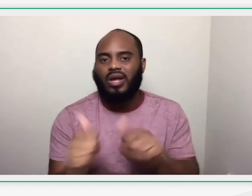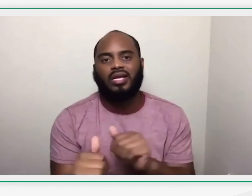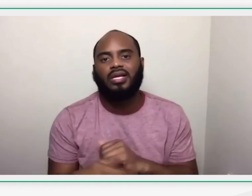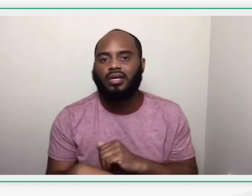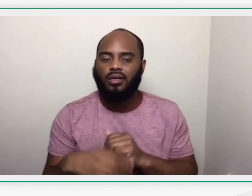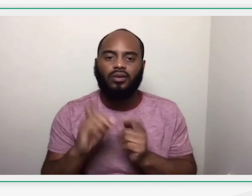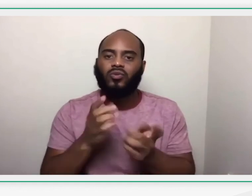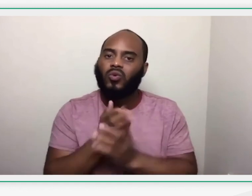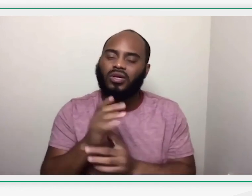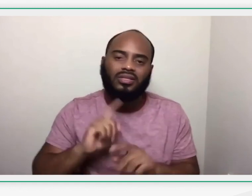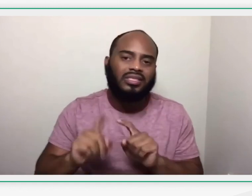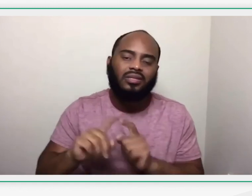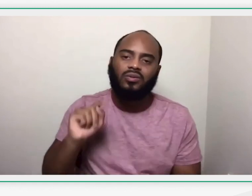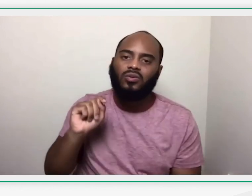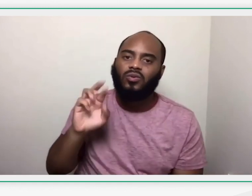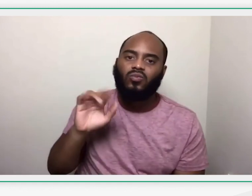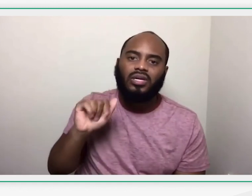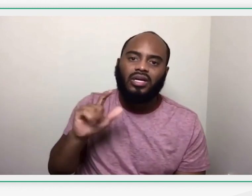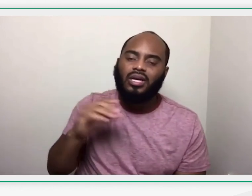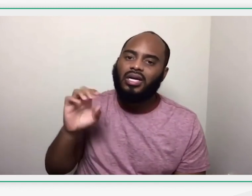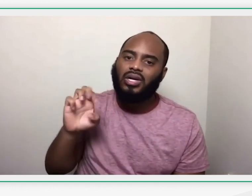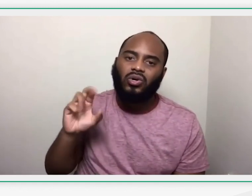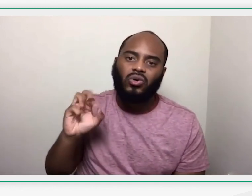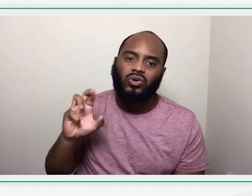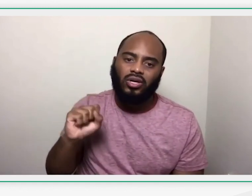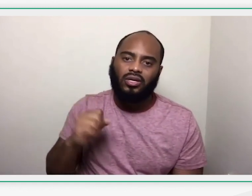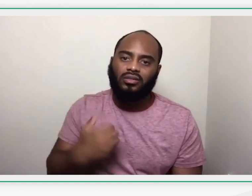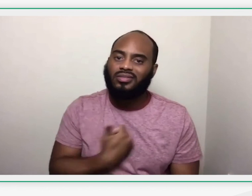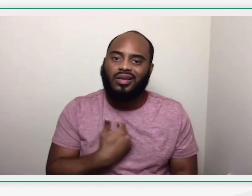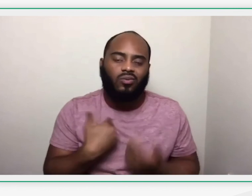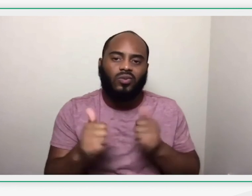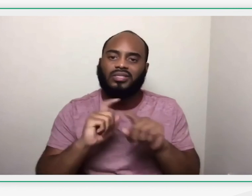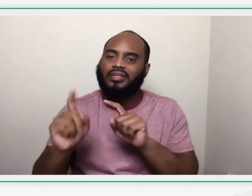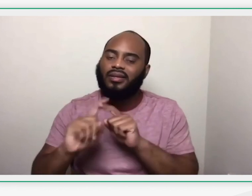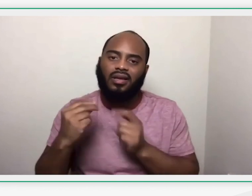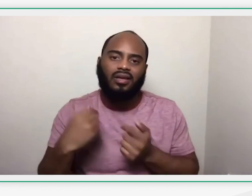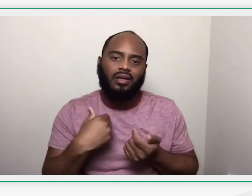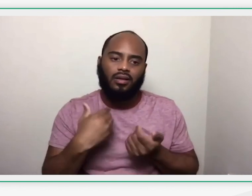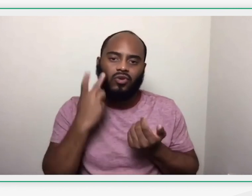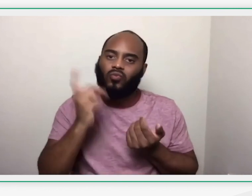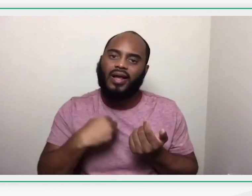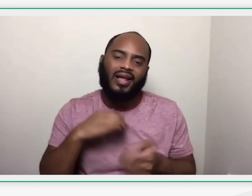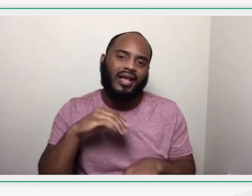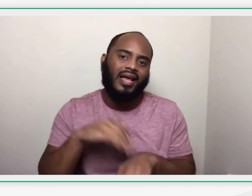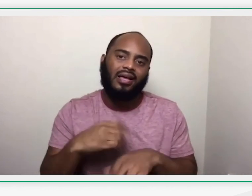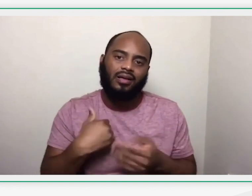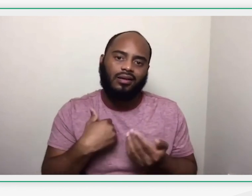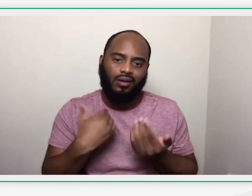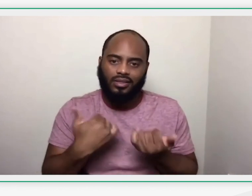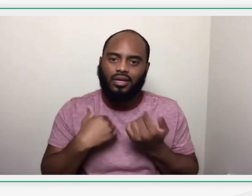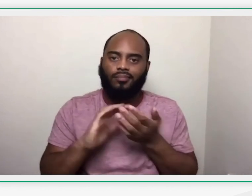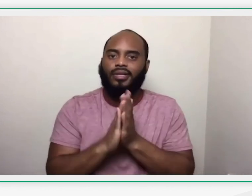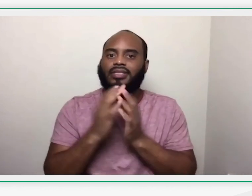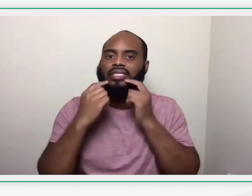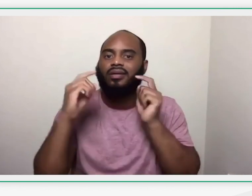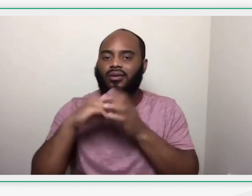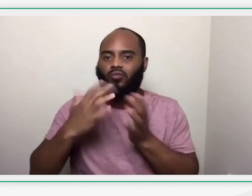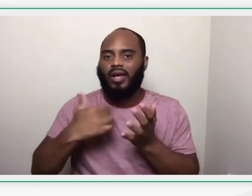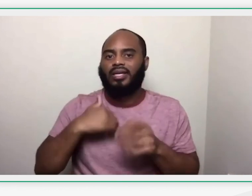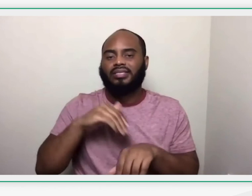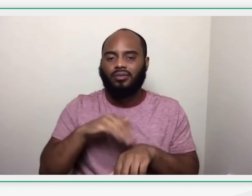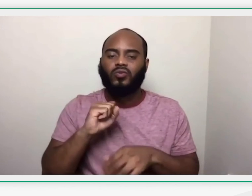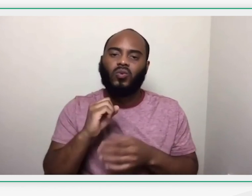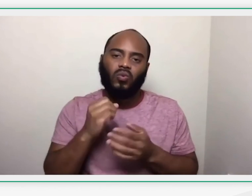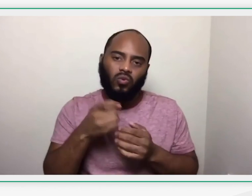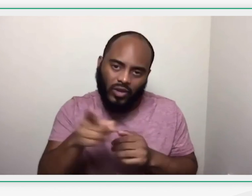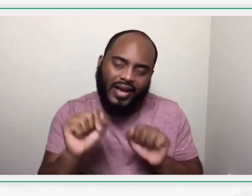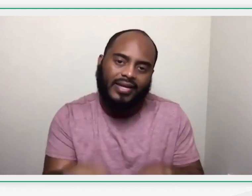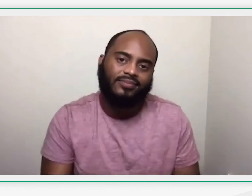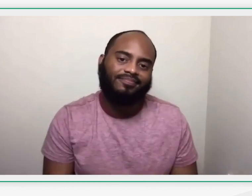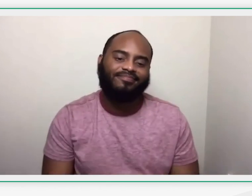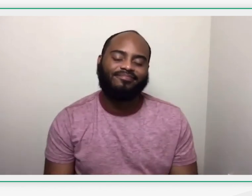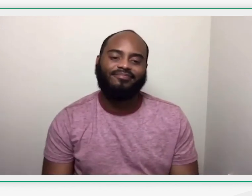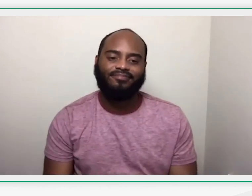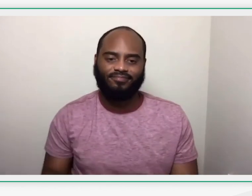You need to try. And, it's called trial and error. You've got to look for a way. I, myself, have gone through that, and this is why I'm successful. And I know that you can do the same.